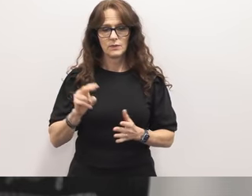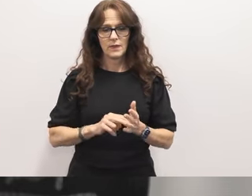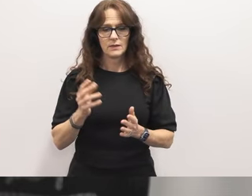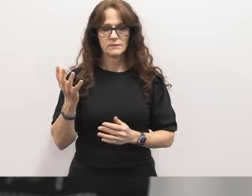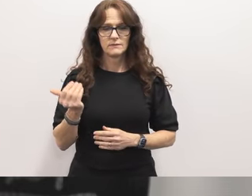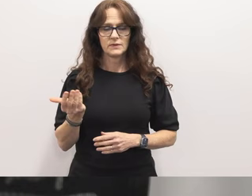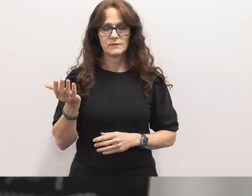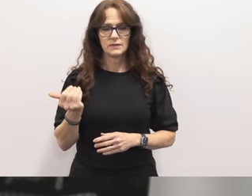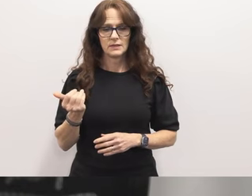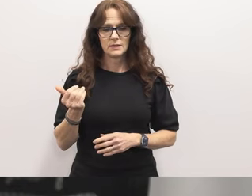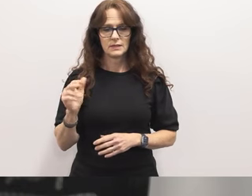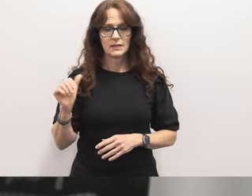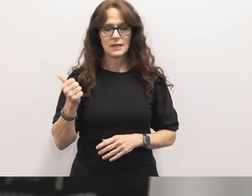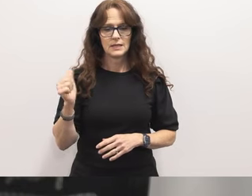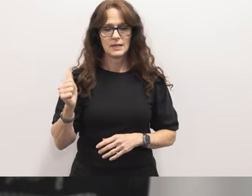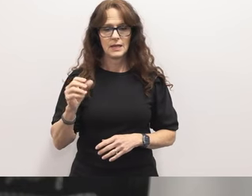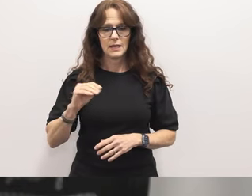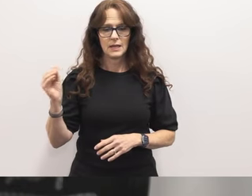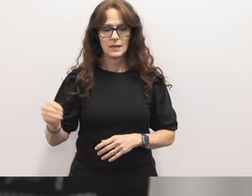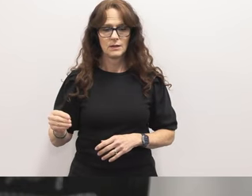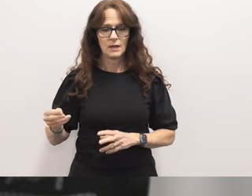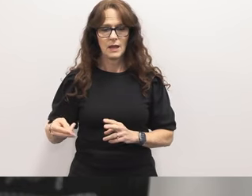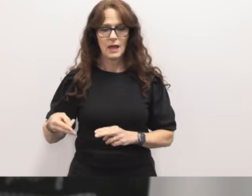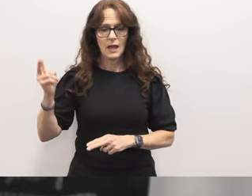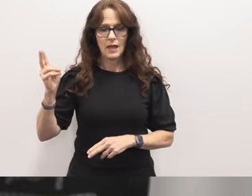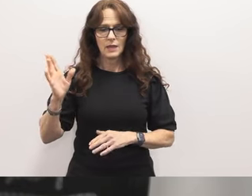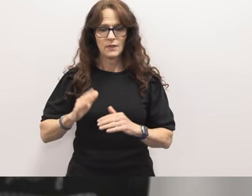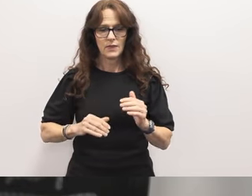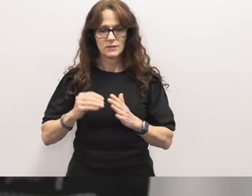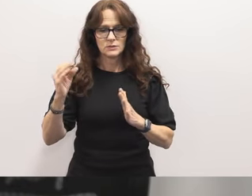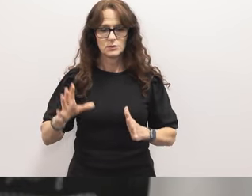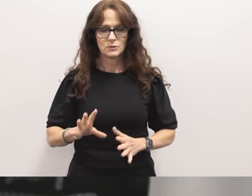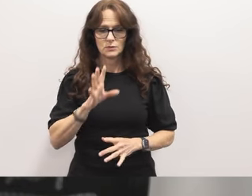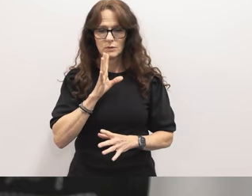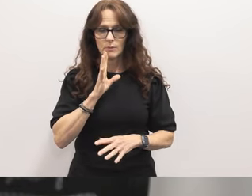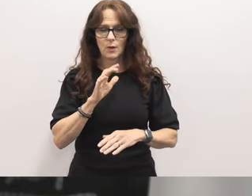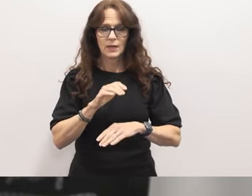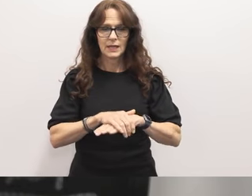were 10% higher than students that spoke English.